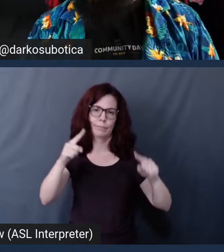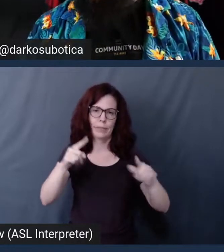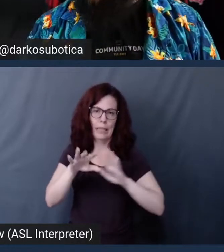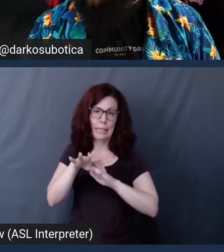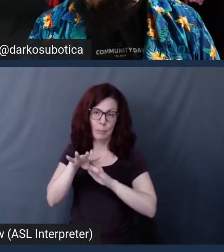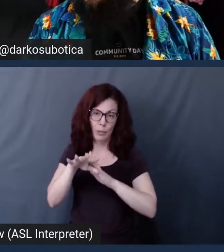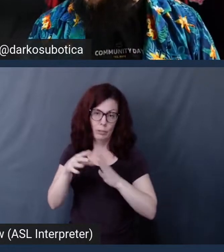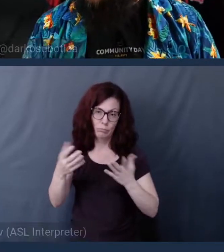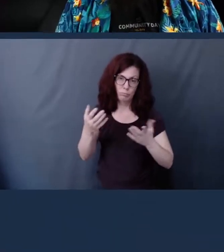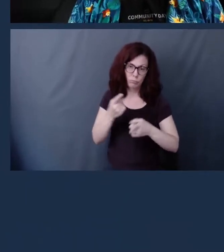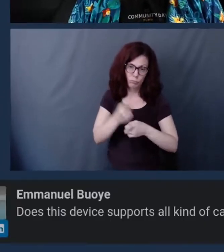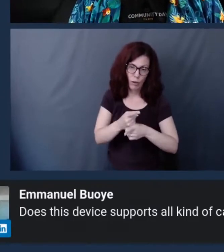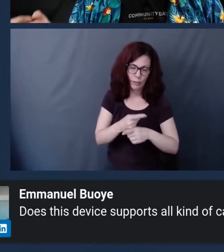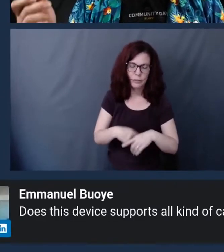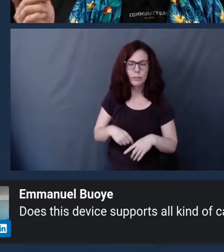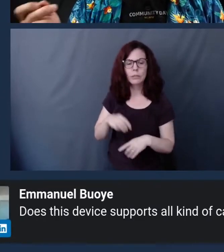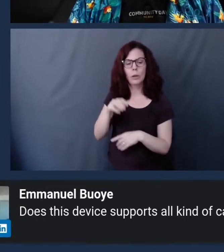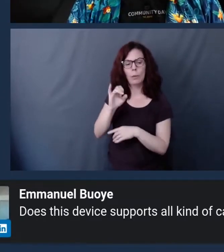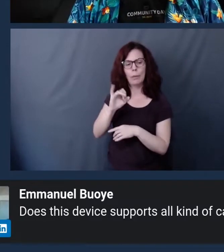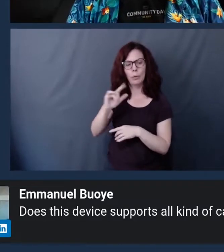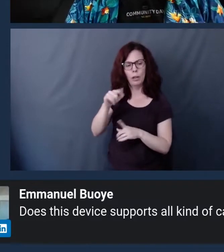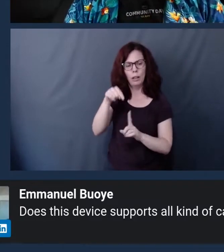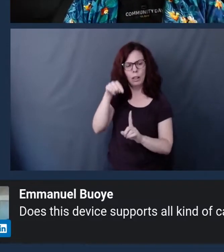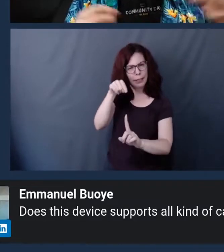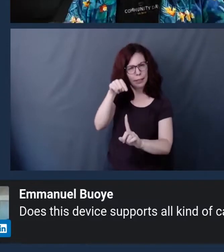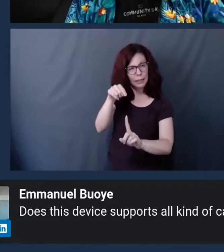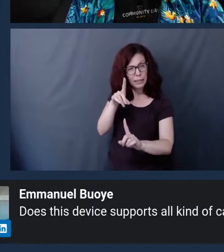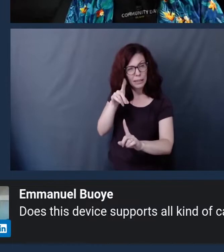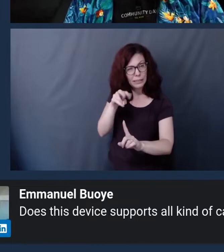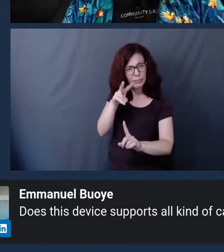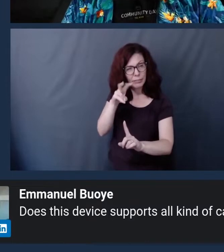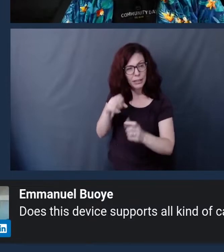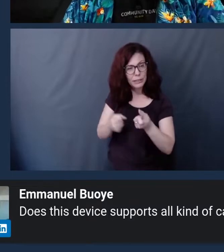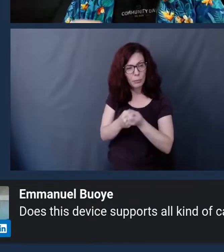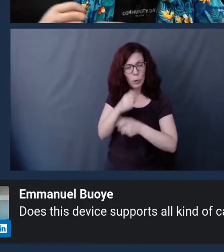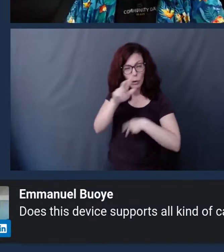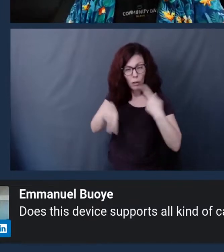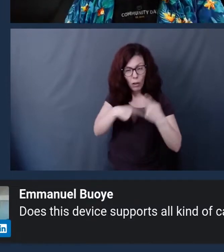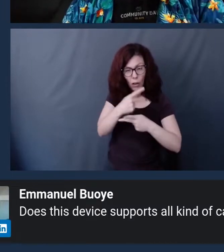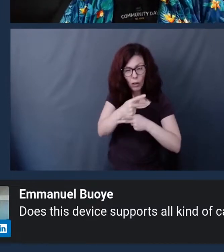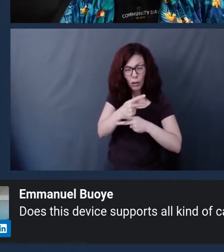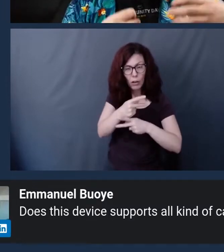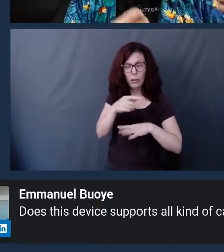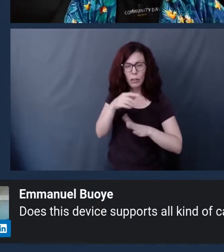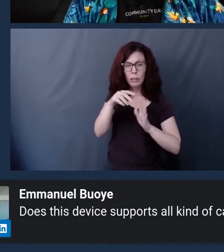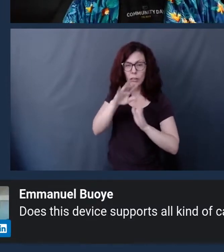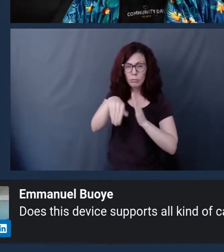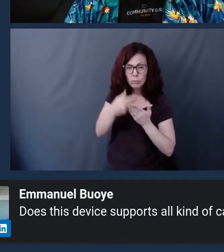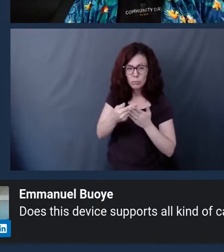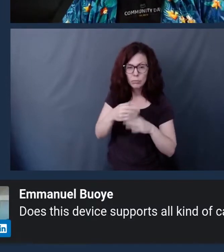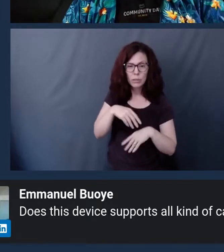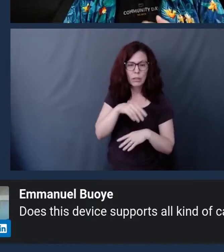so Emmanuel's question is, does this device support all kinds of cameras, near-infrared, longwave, midwave, shortwave,